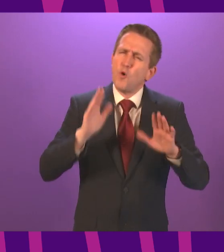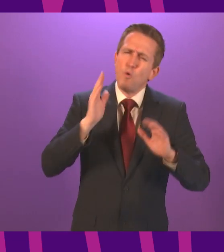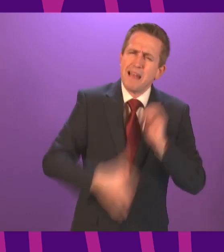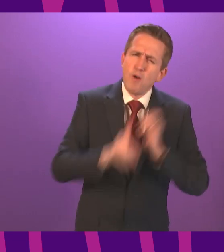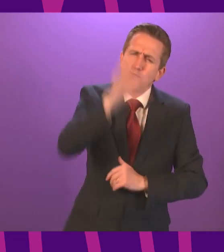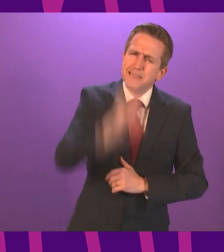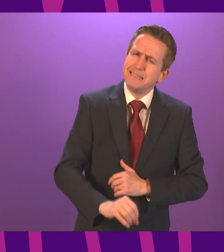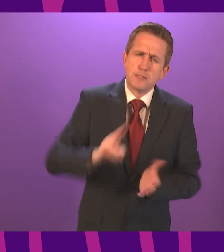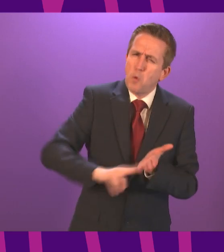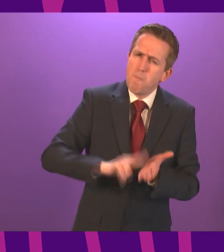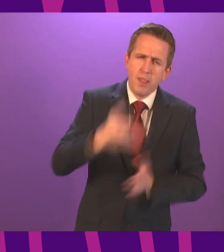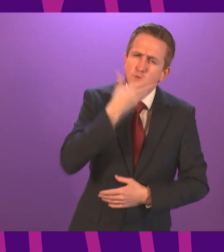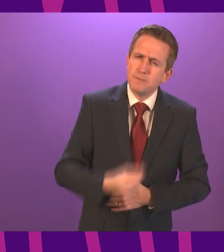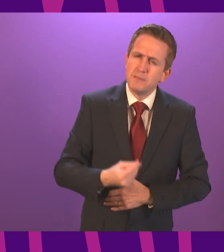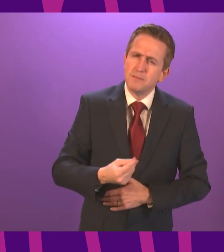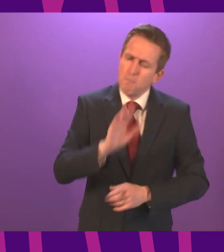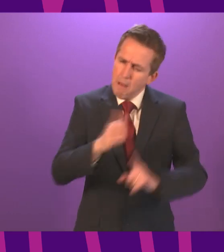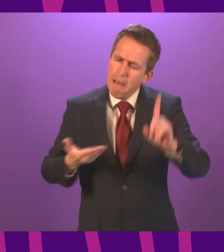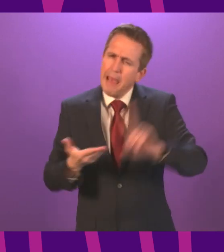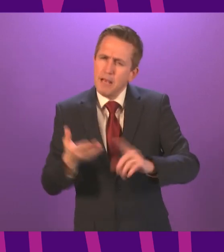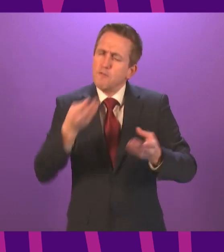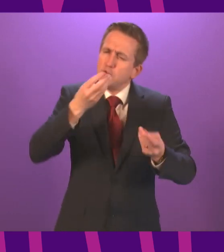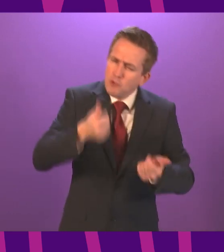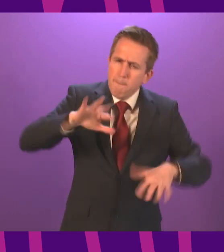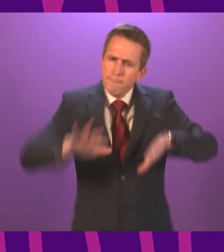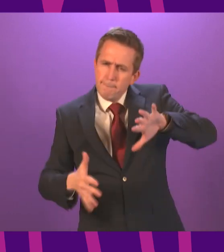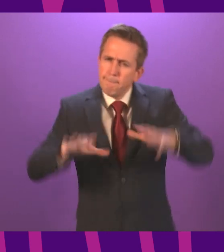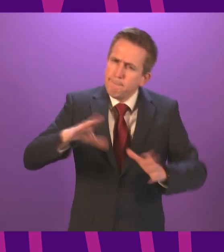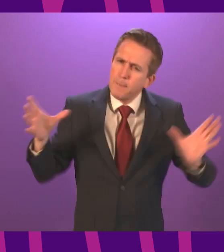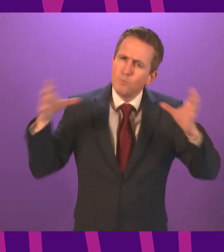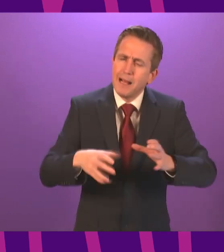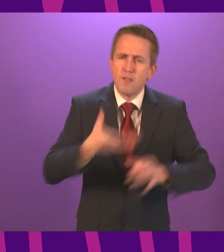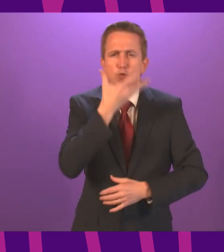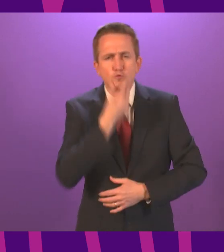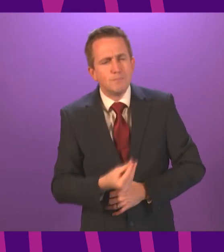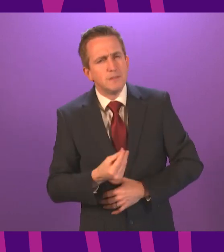degree of normality, in particular the ability to spend some time with loved ones.